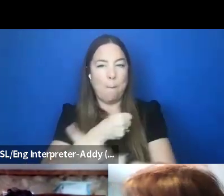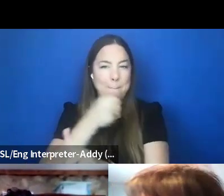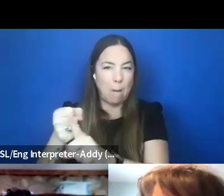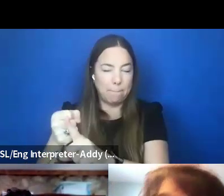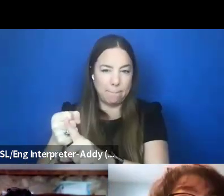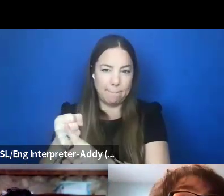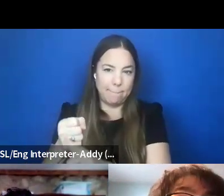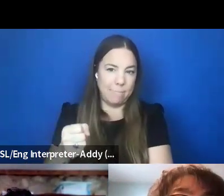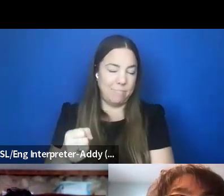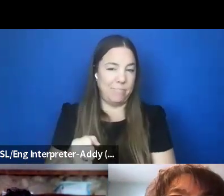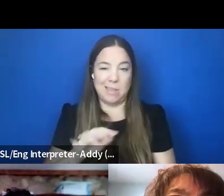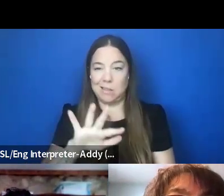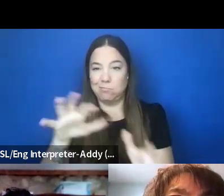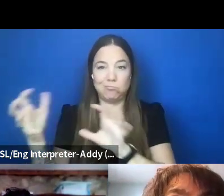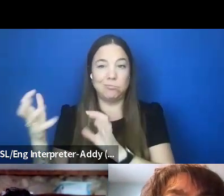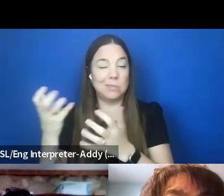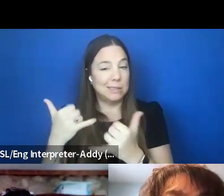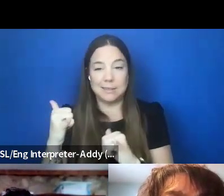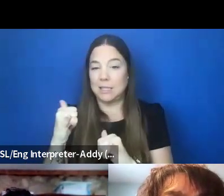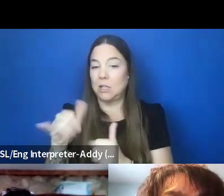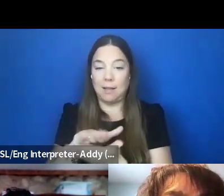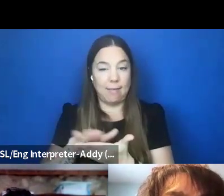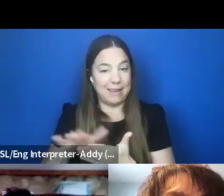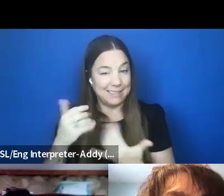Adeleigh Belyeu: they're still trying to clean up Adeleigh Belyeu: and